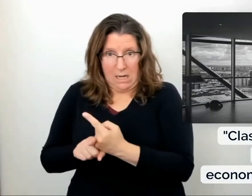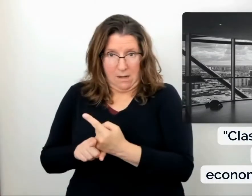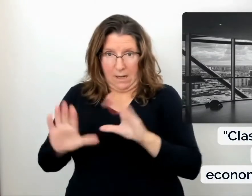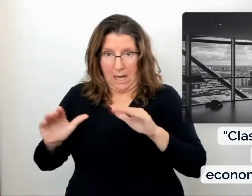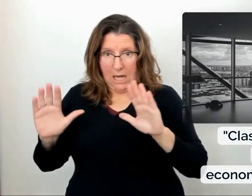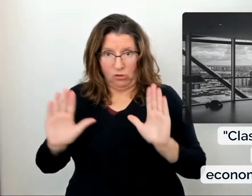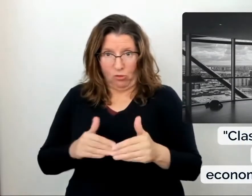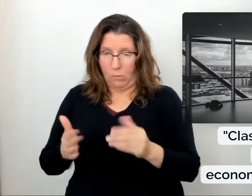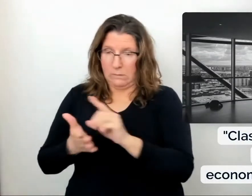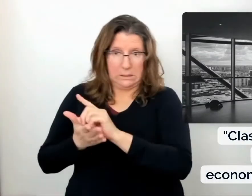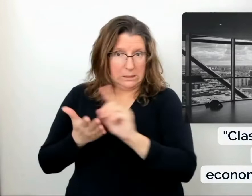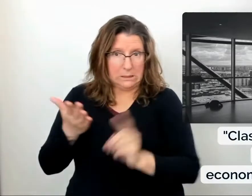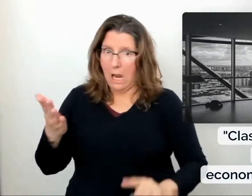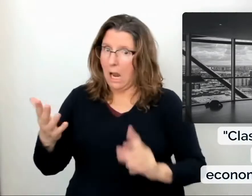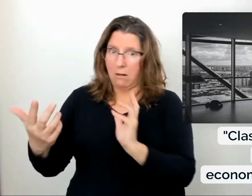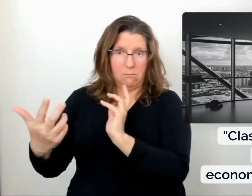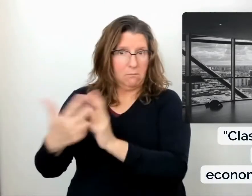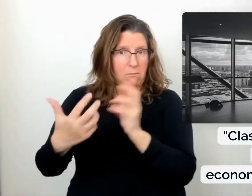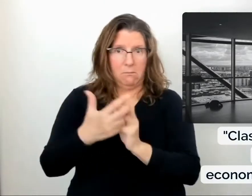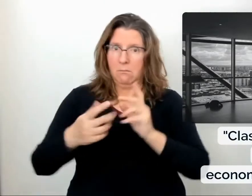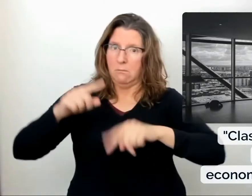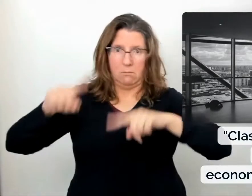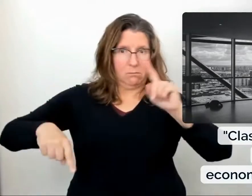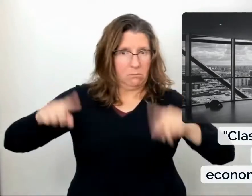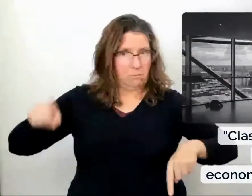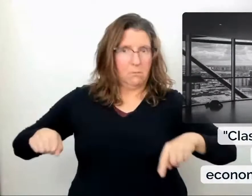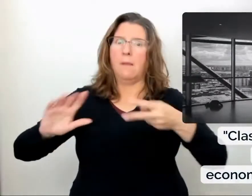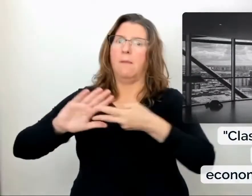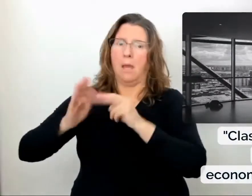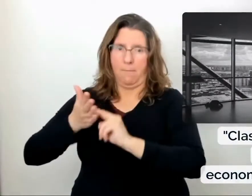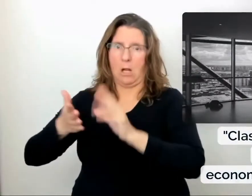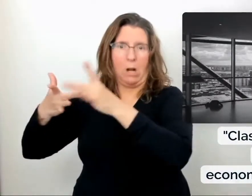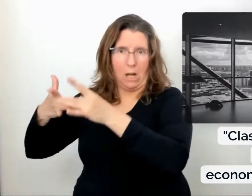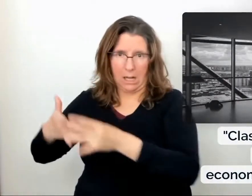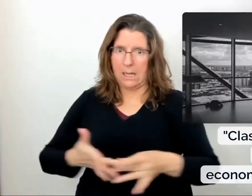If we can get it right in the classroom by meeting the educational needs of all the diverse learners,